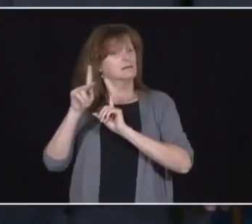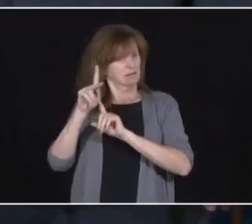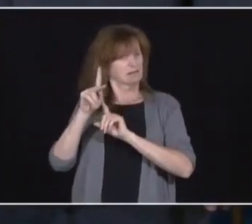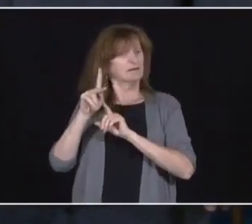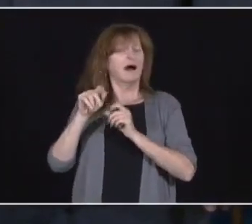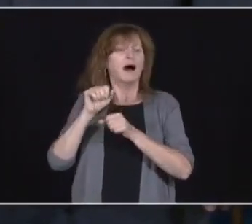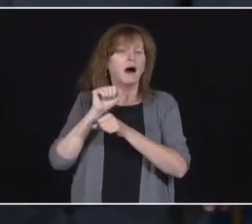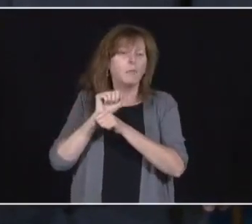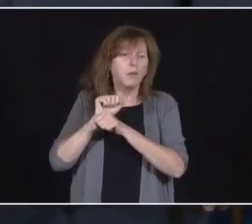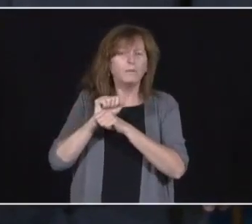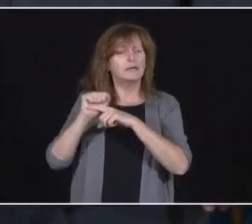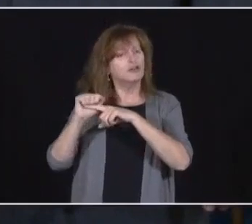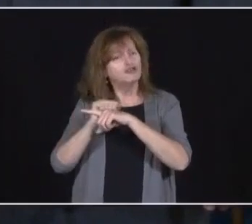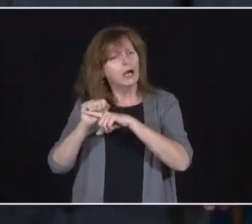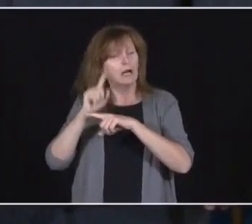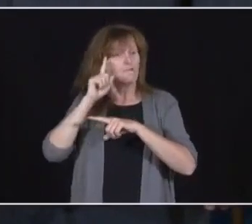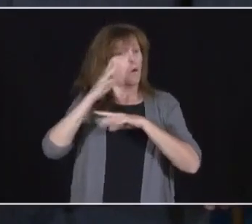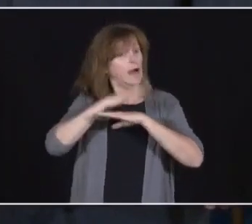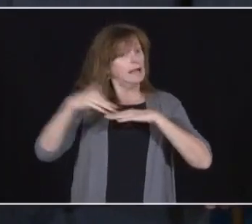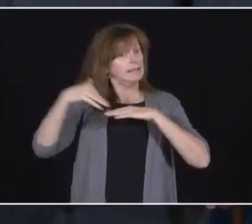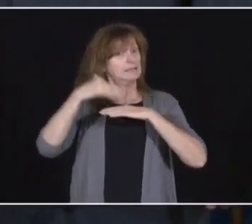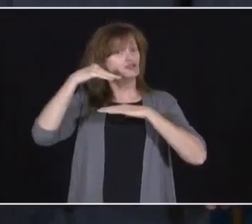skilled trades.